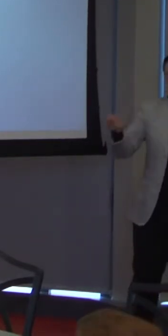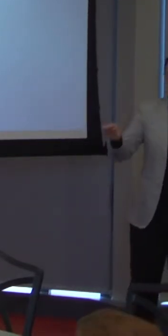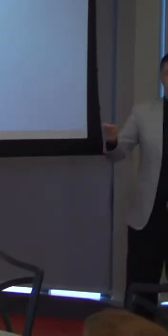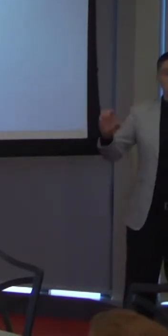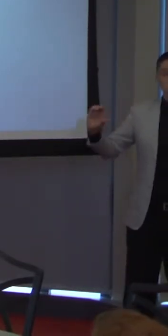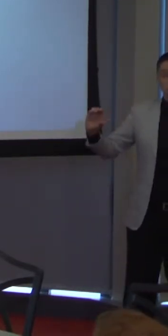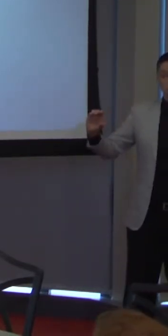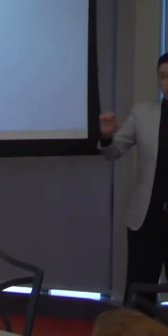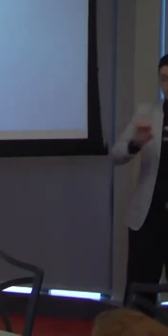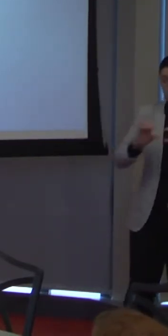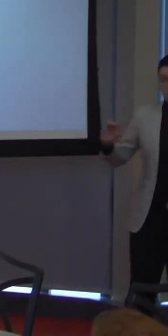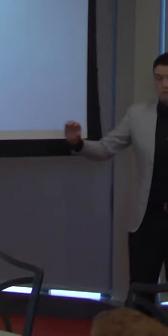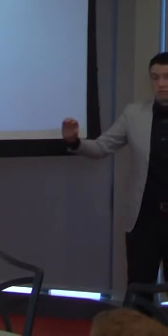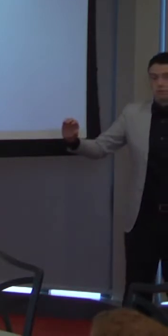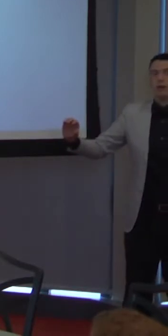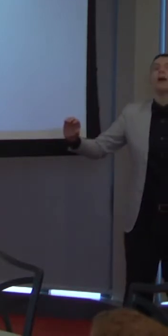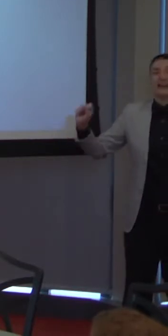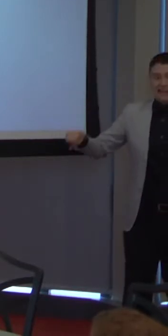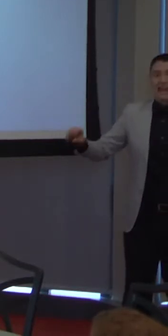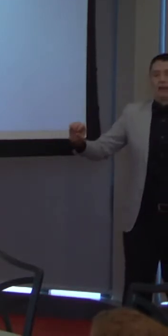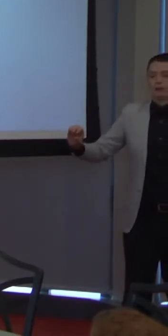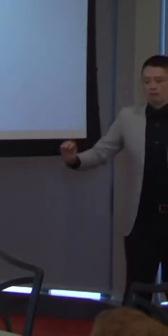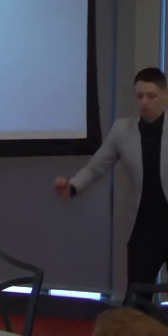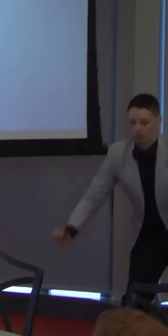with local special needs communities to promote new events?